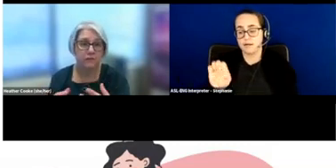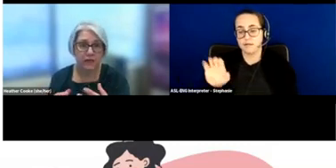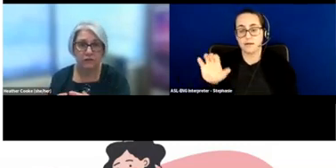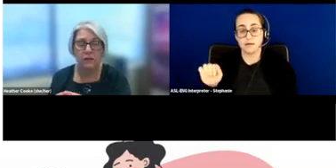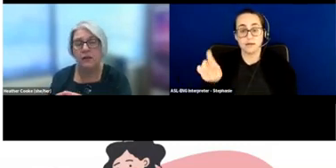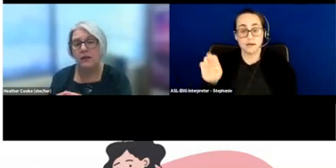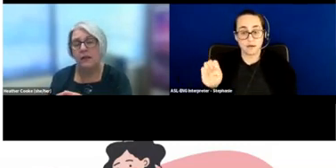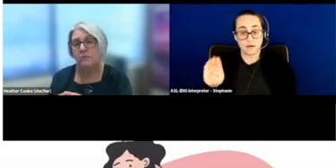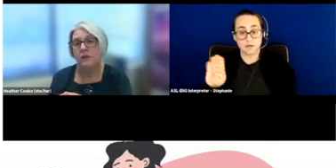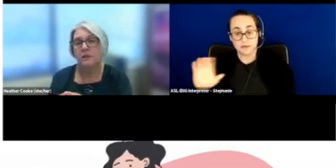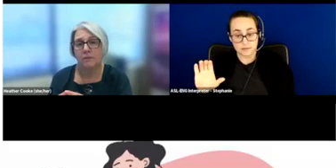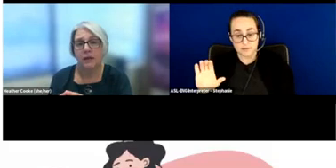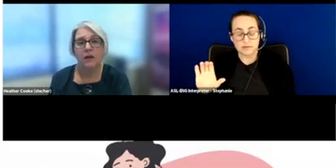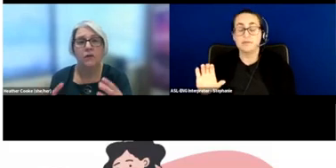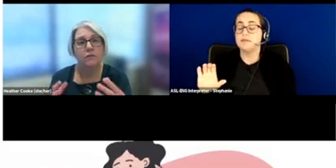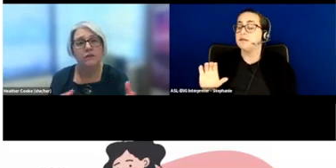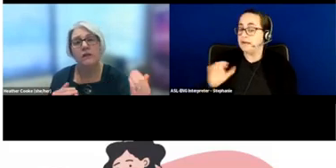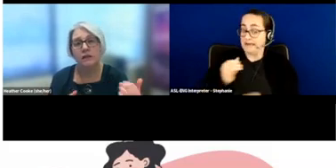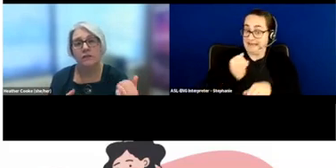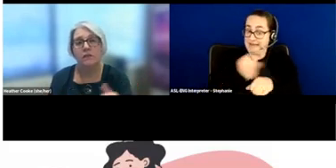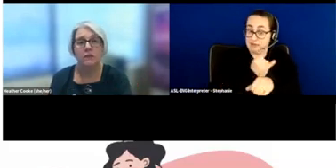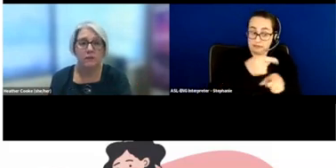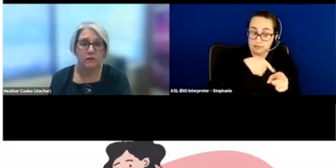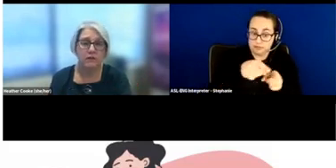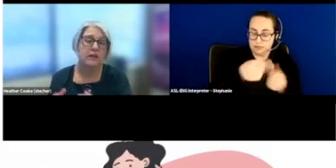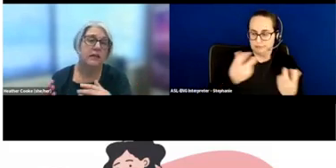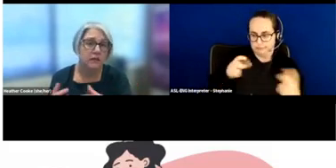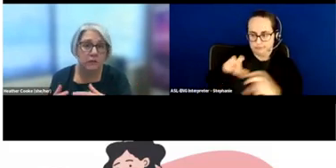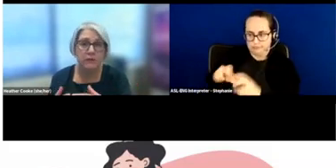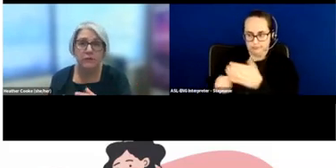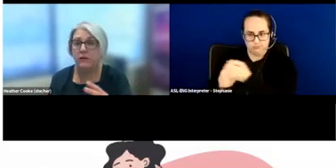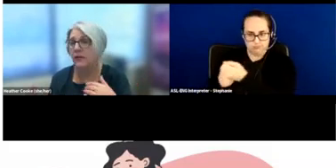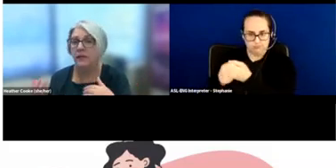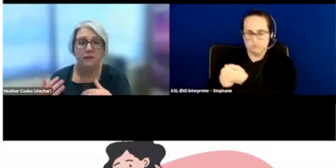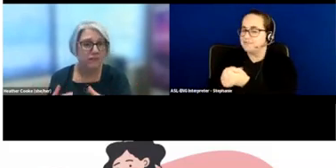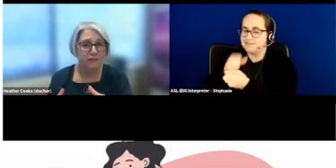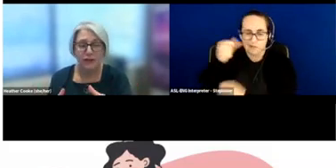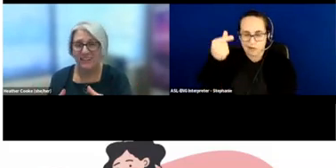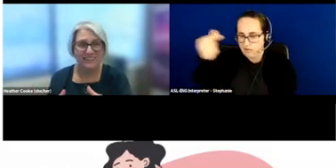association here in British Columbia whose mission it is to ensure injury free, safe working